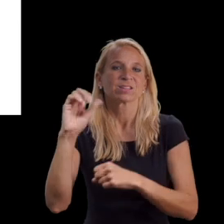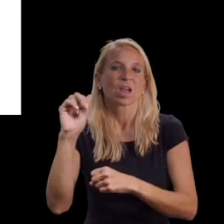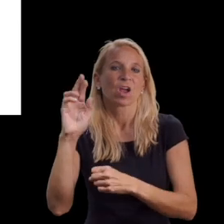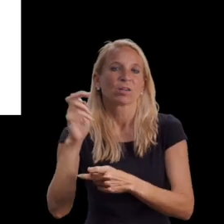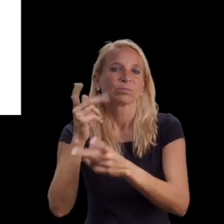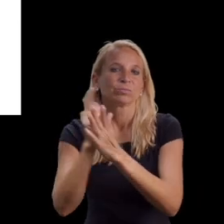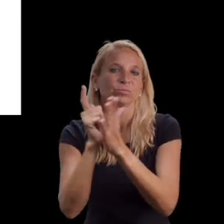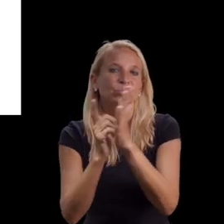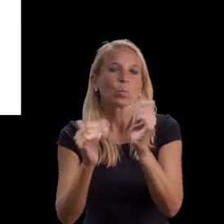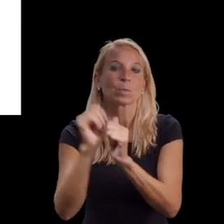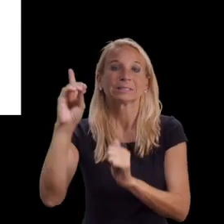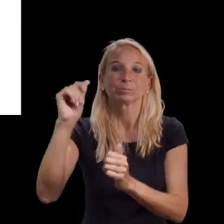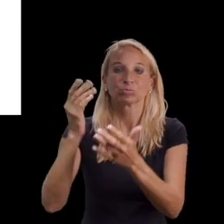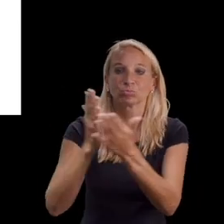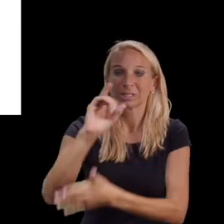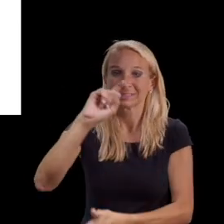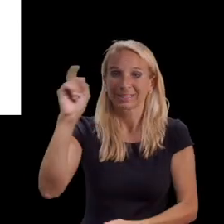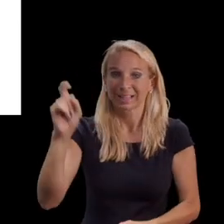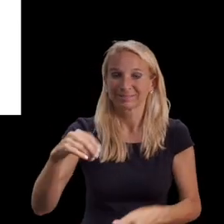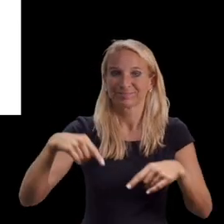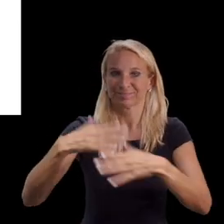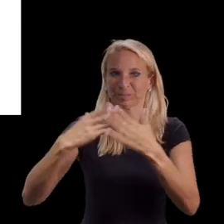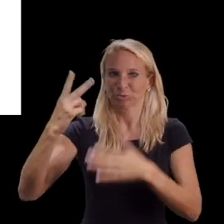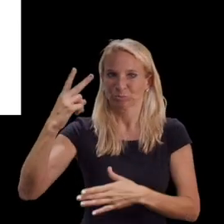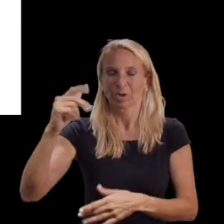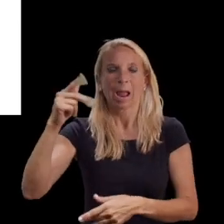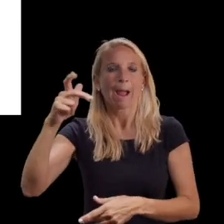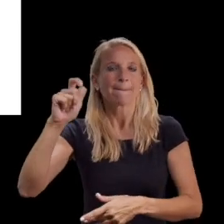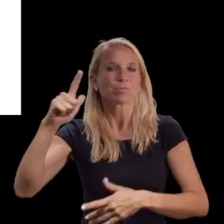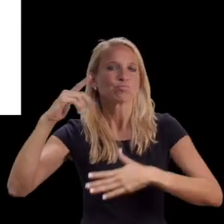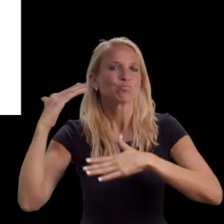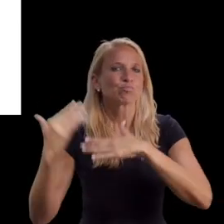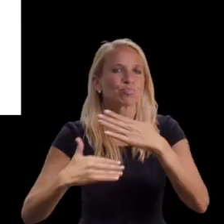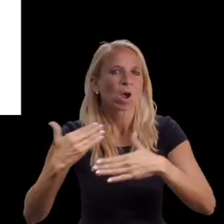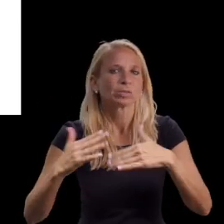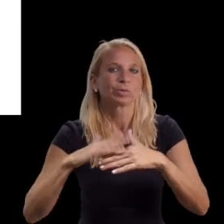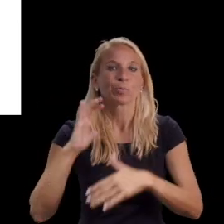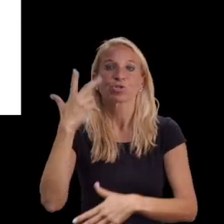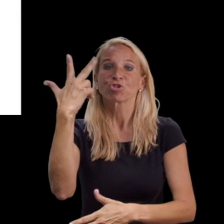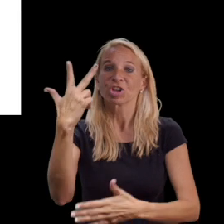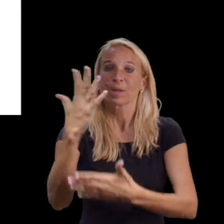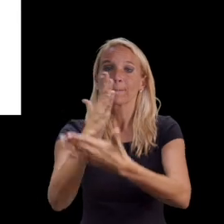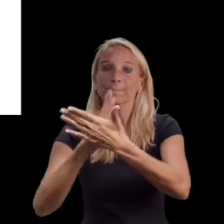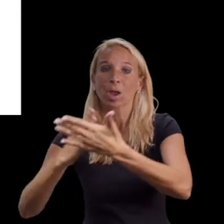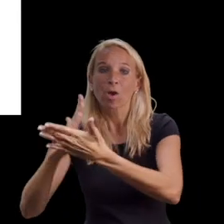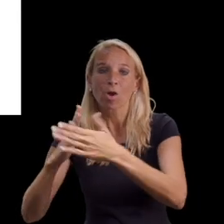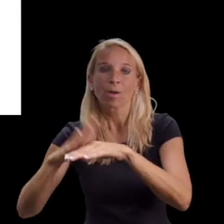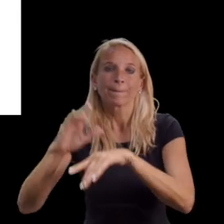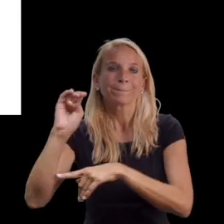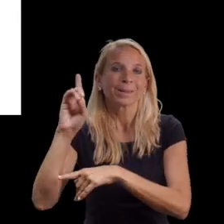and this is session two, the Appeals Process, on our three-part session on Medicaid Denials and Appeals.